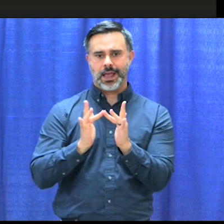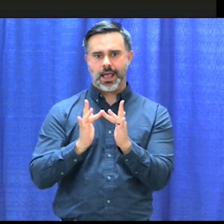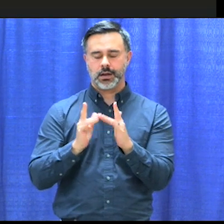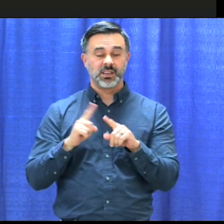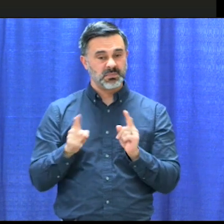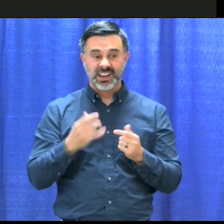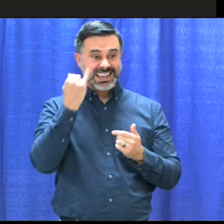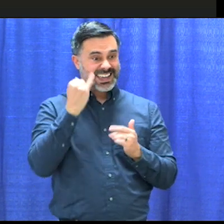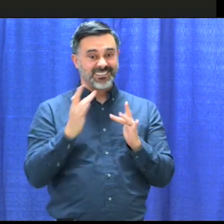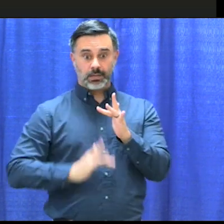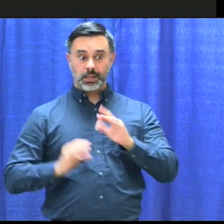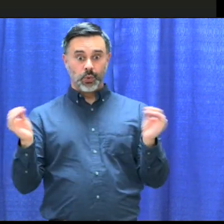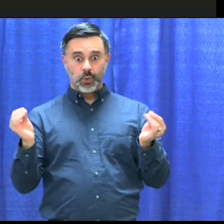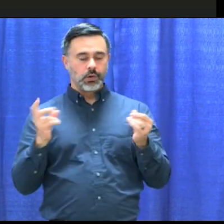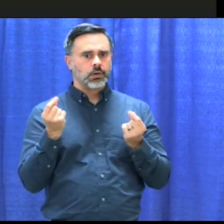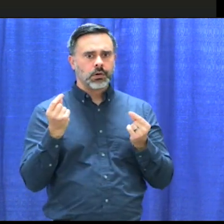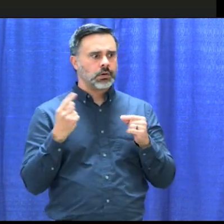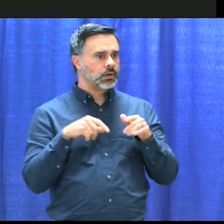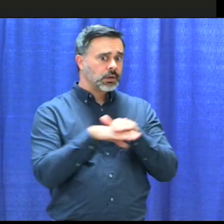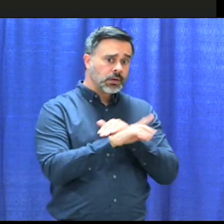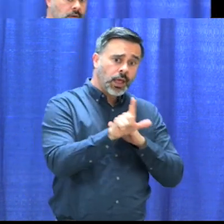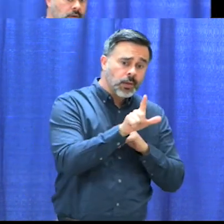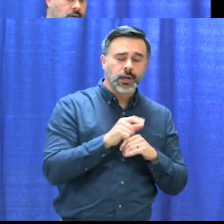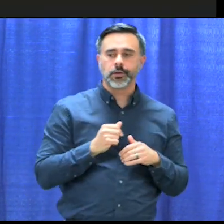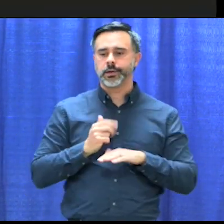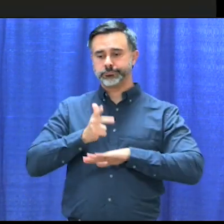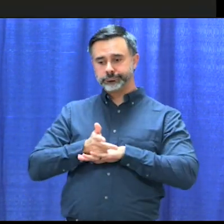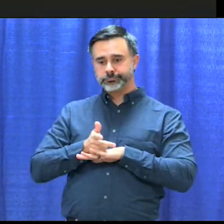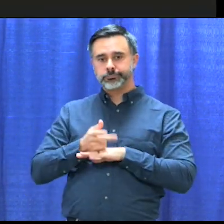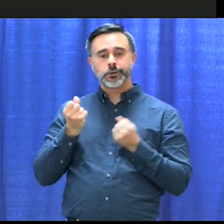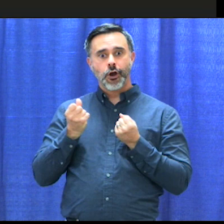and sit in the parking lot and connect that way.